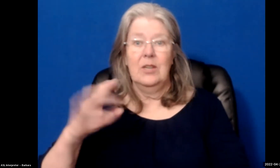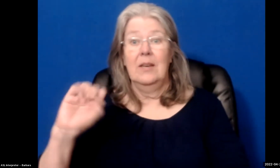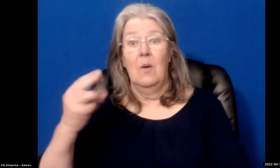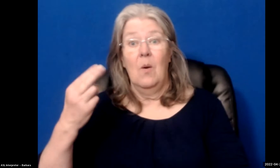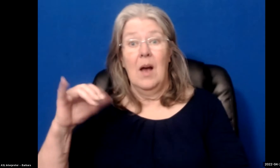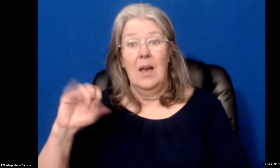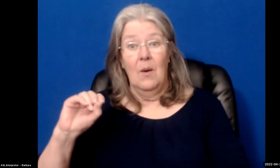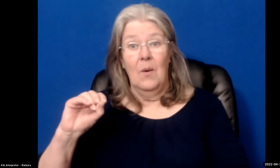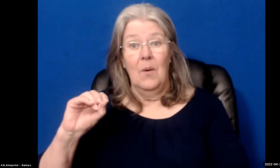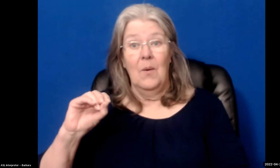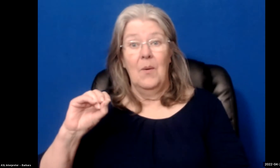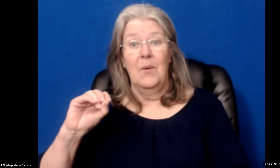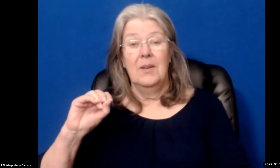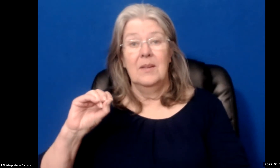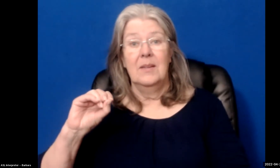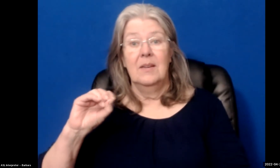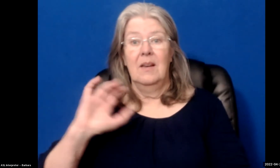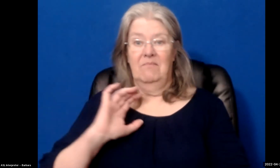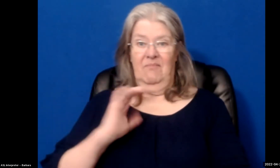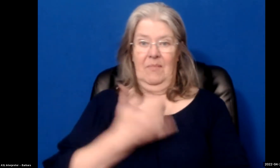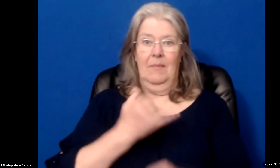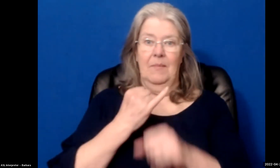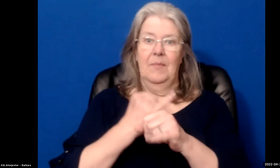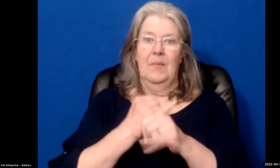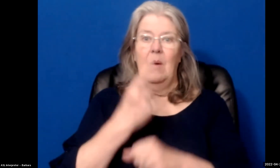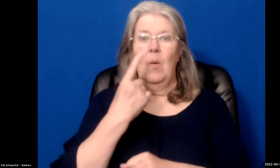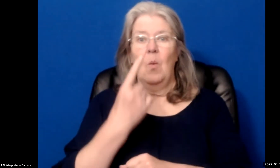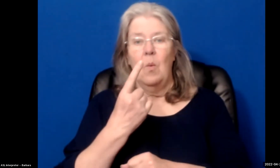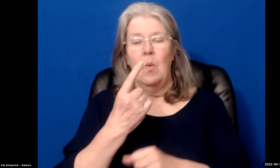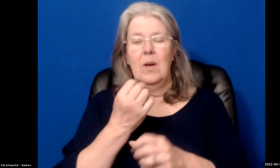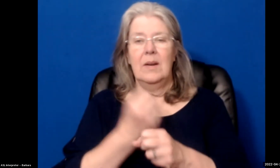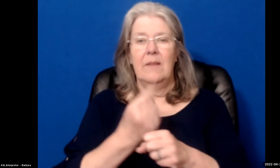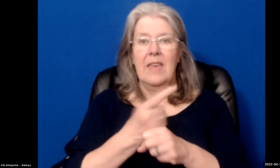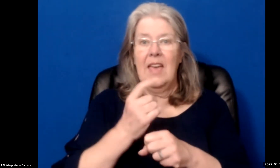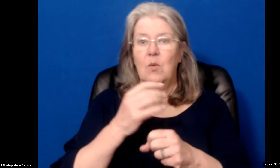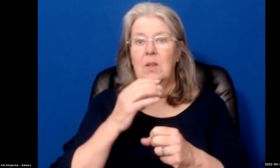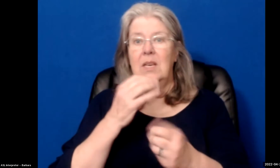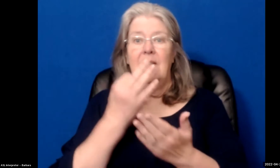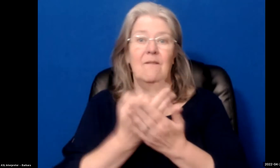Our Institute is one of five AUCD funded regional hubs for local vaccine